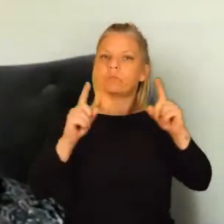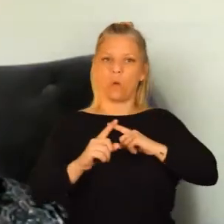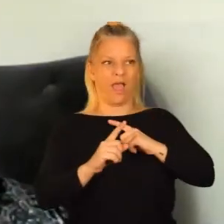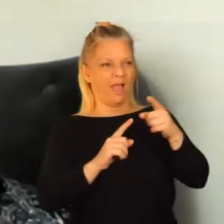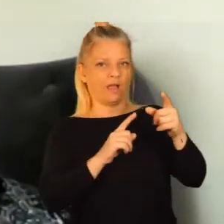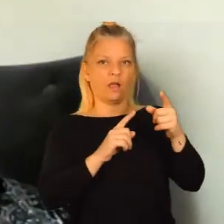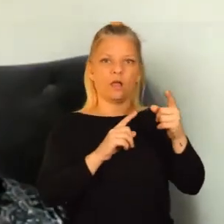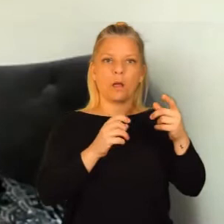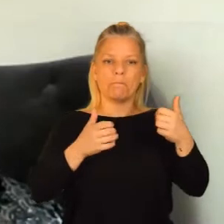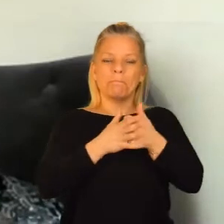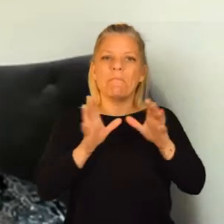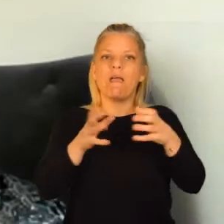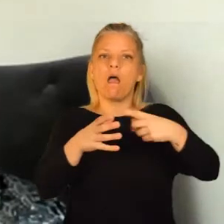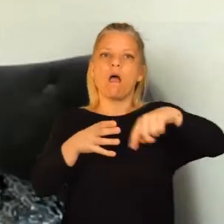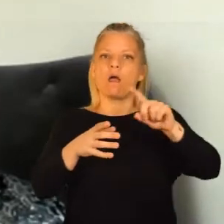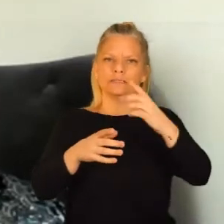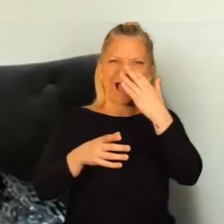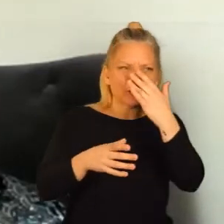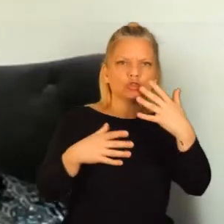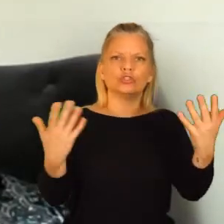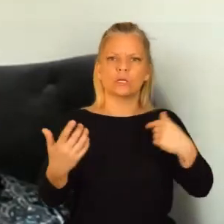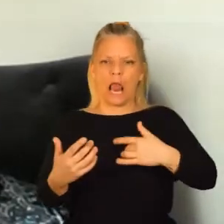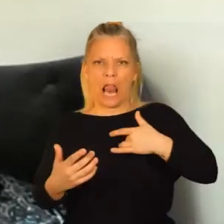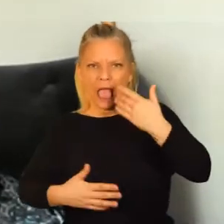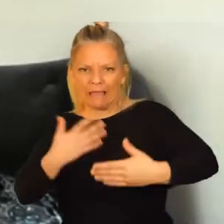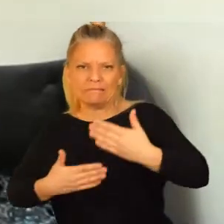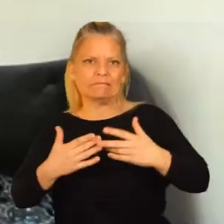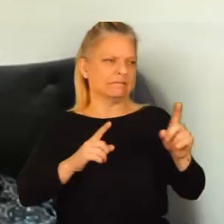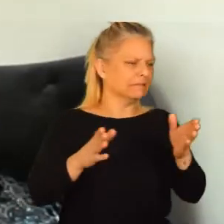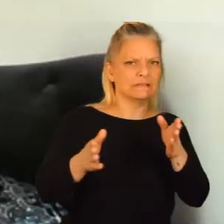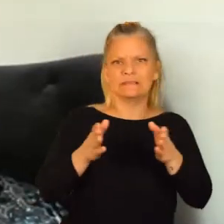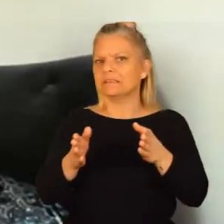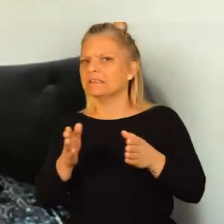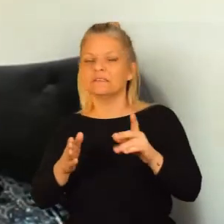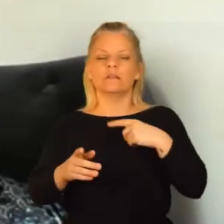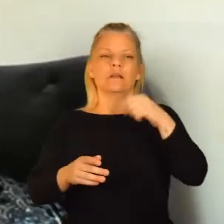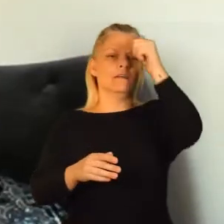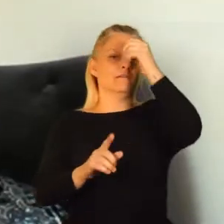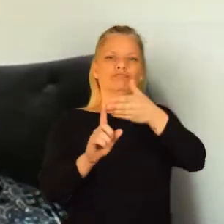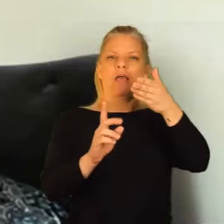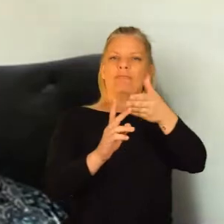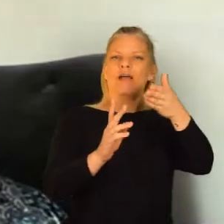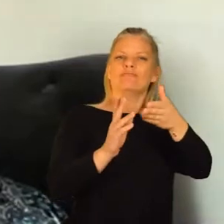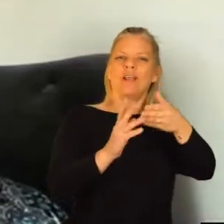I was in my life but I recognised so much of what they said and I felt like for the first time I'm